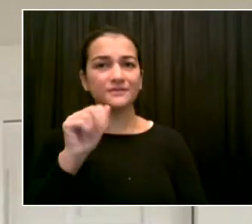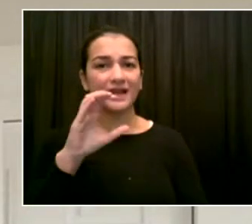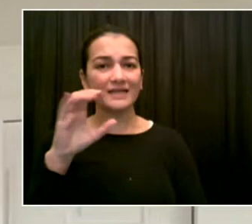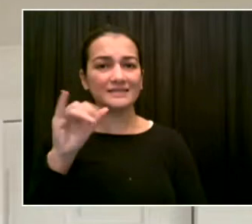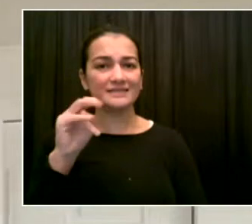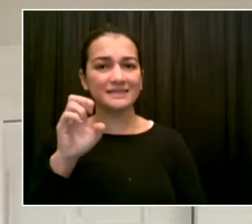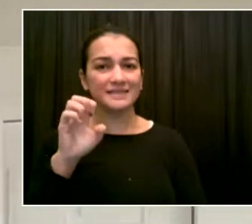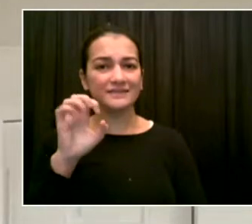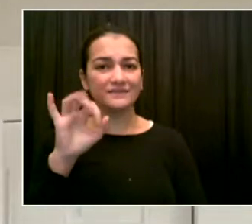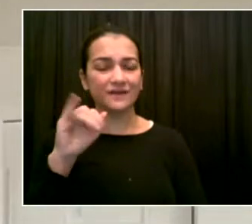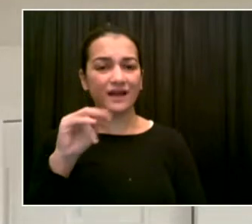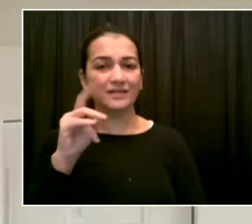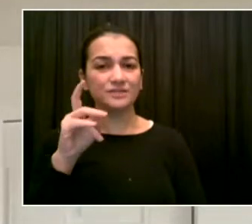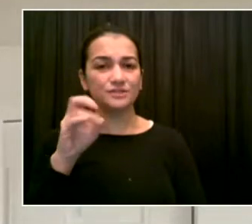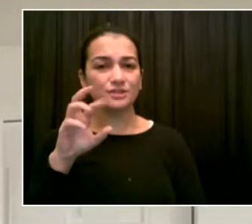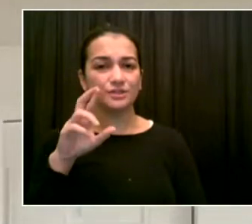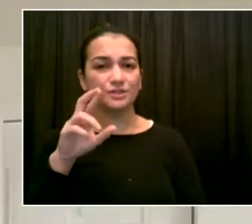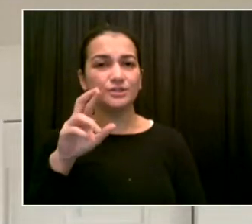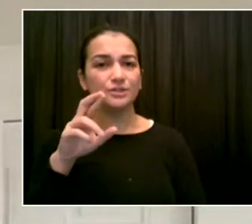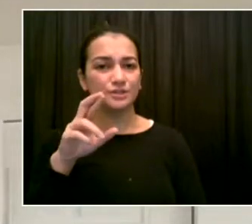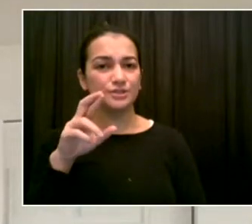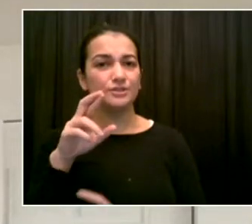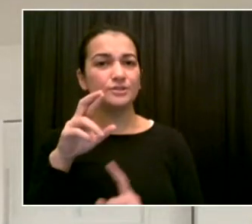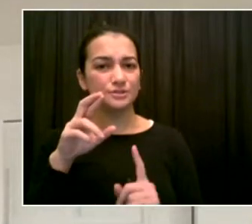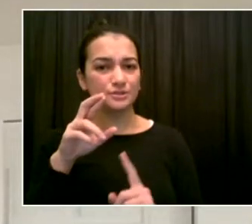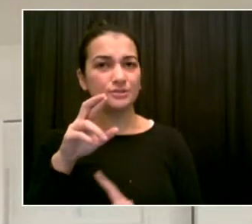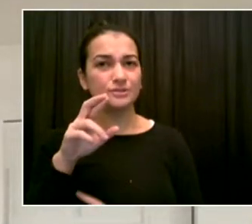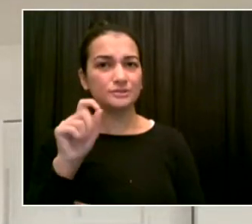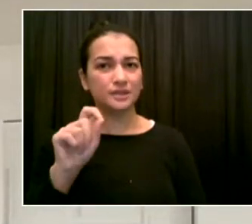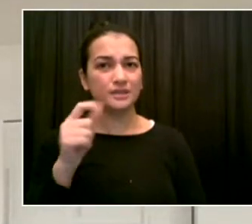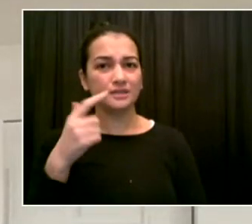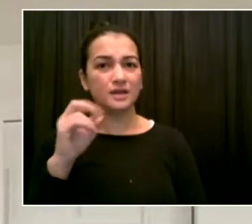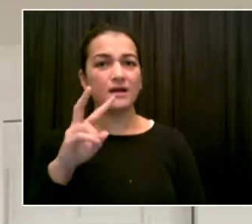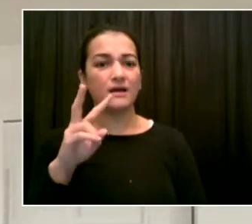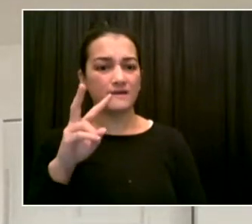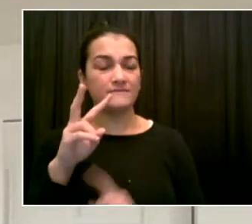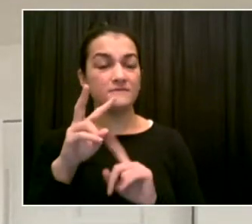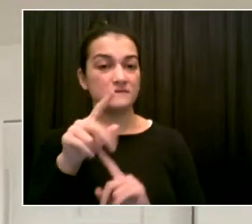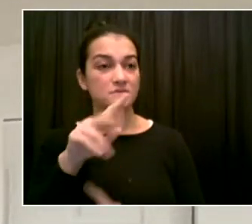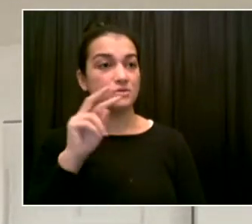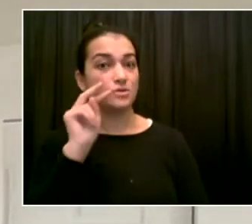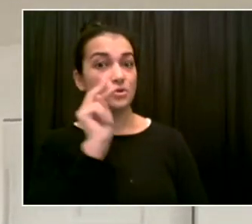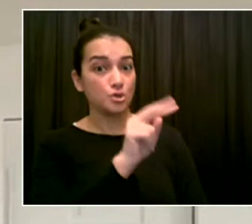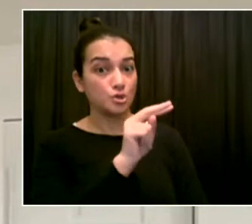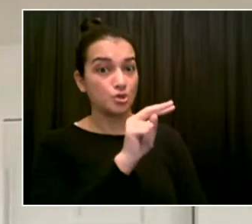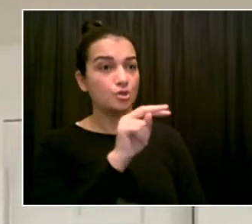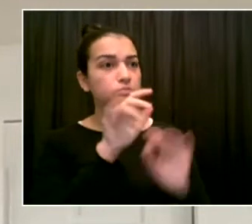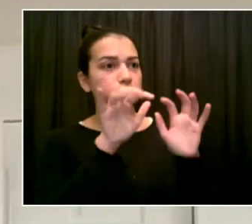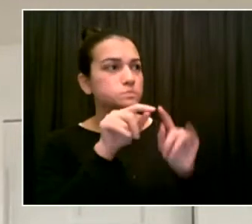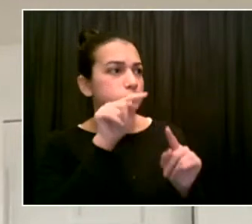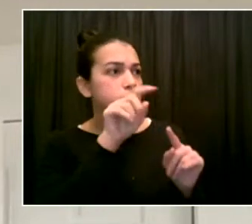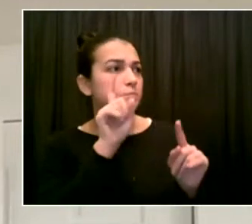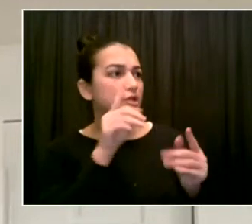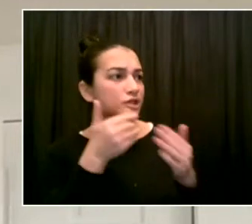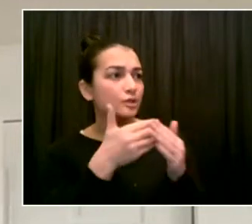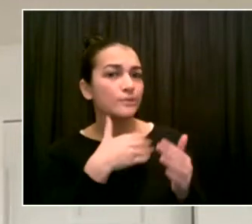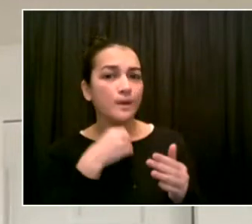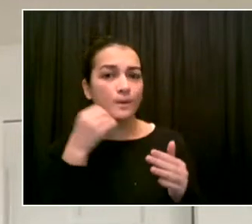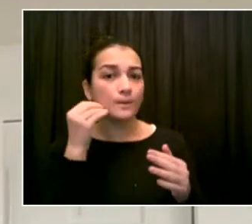NEEDED. IF YOU'RE HAVING TROUBLE LOCATING A VACCINE SITE NEAR YOU, YOU CAN VISIT THE VACCINE FINDER AT VACCINE FINDER.NYC.GOV OR YOU CAN REACH